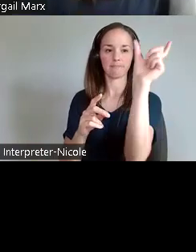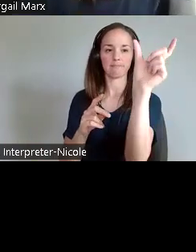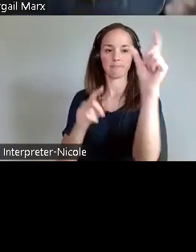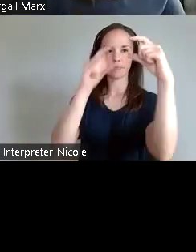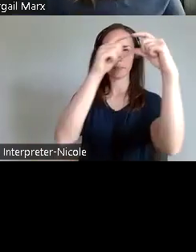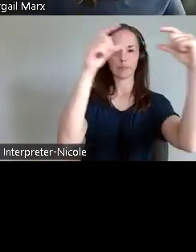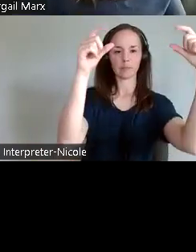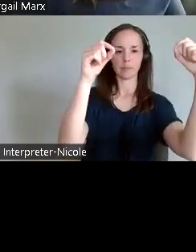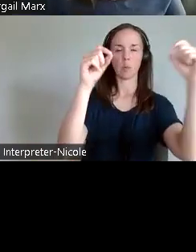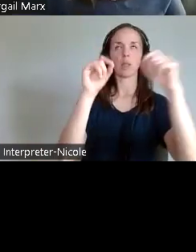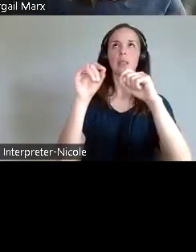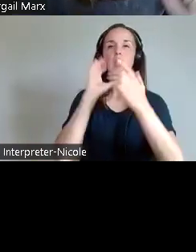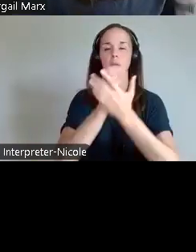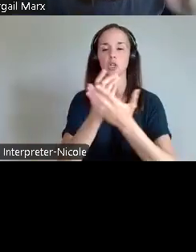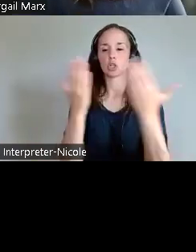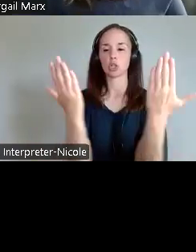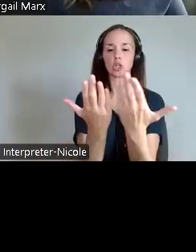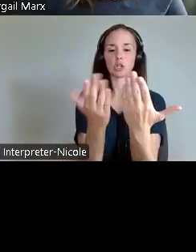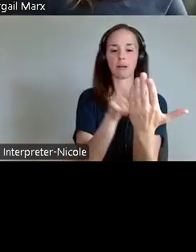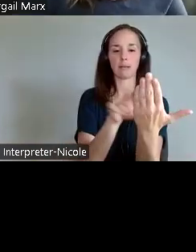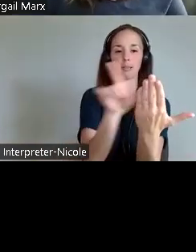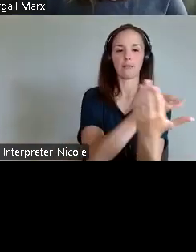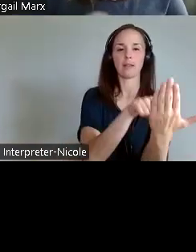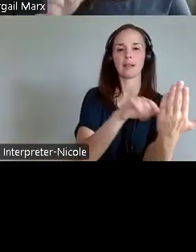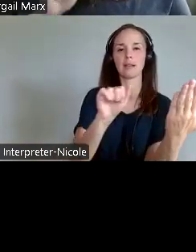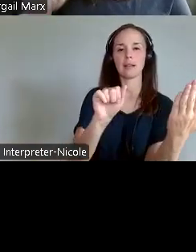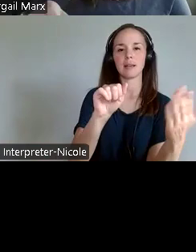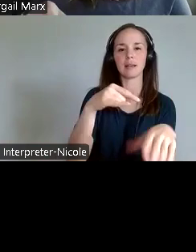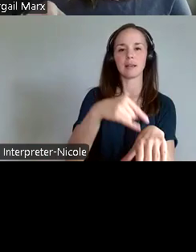The picture on the left is showing the Android version of this app and the picture on the right